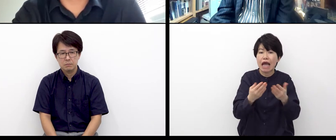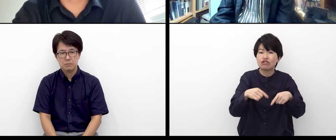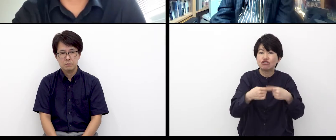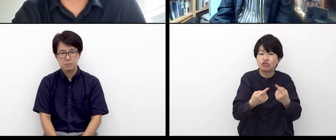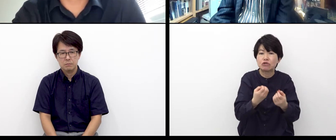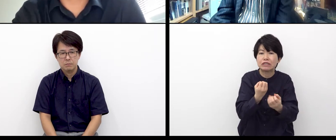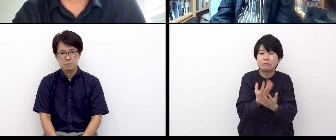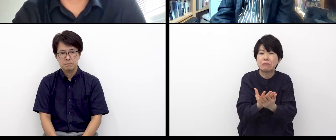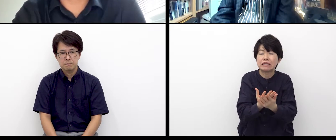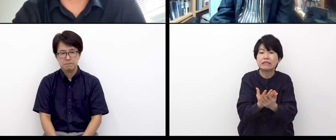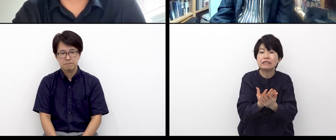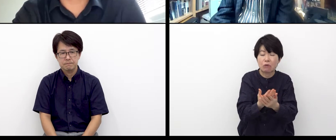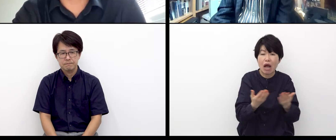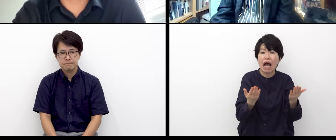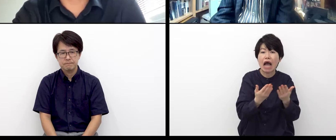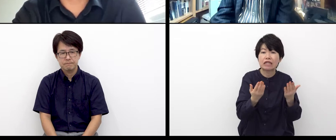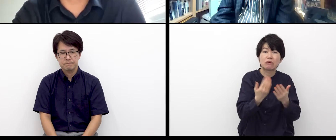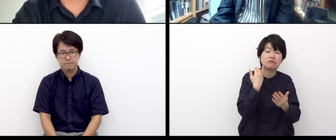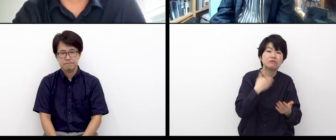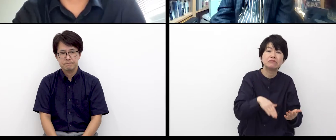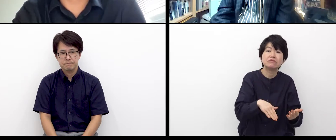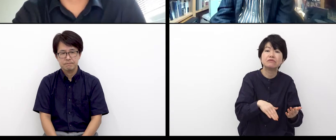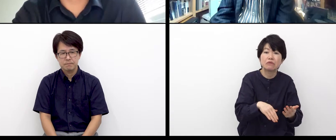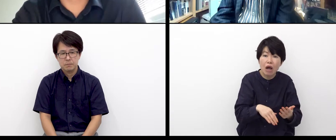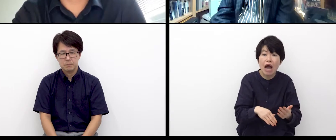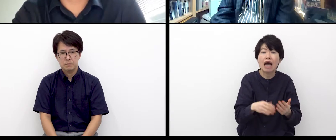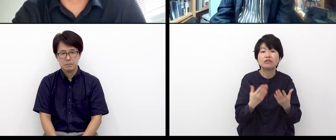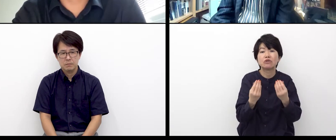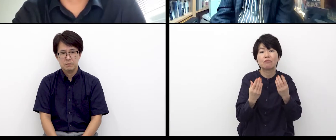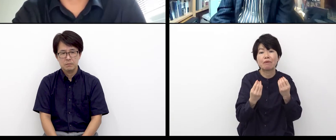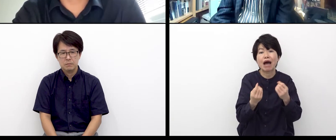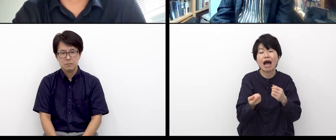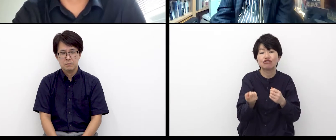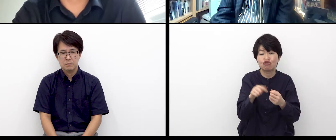or lose a job, and we might enter the world of “8050 problem”.